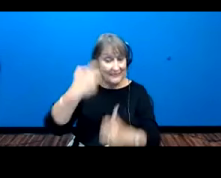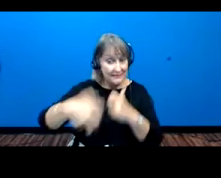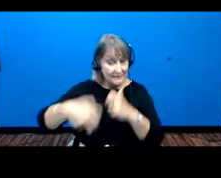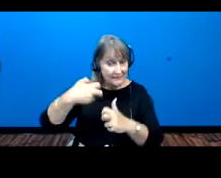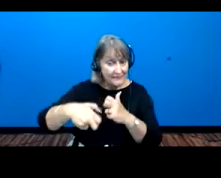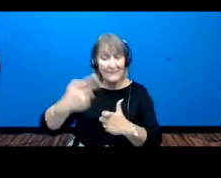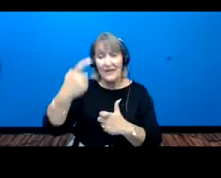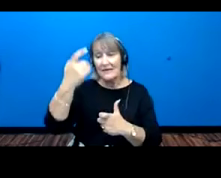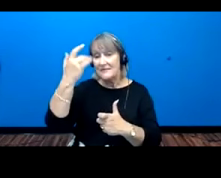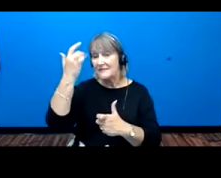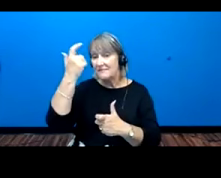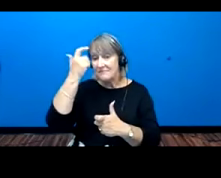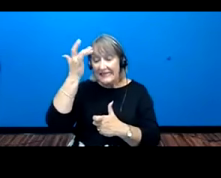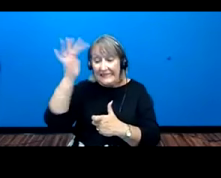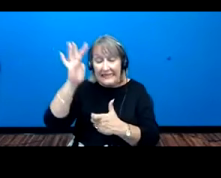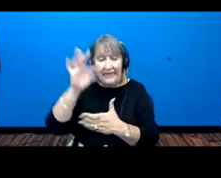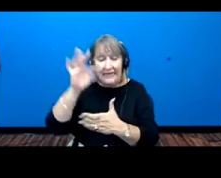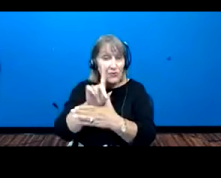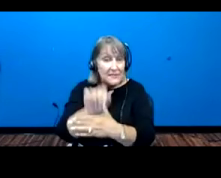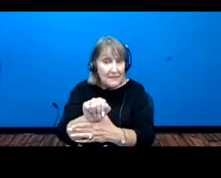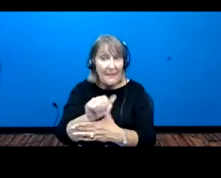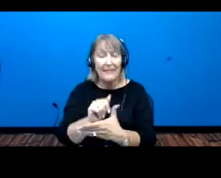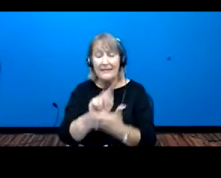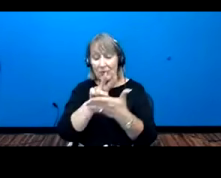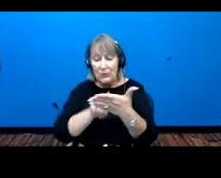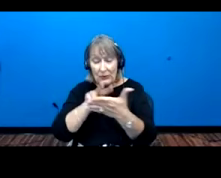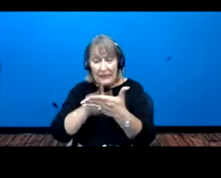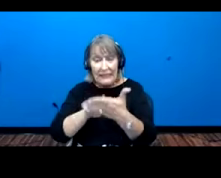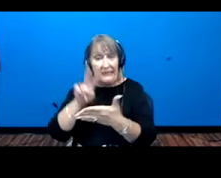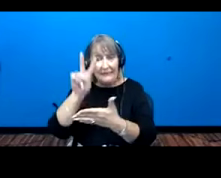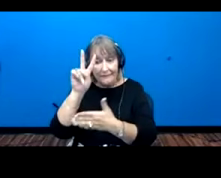and so just making sure that we can help reach that community.